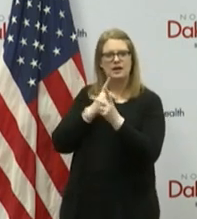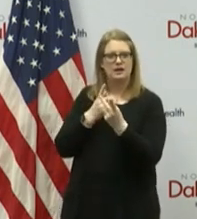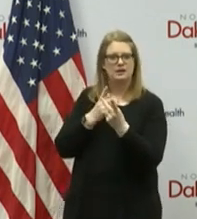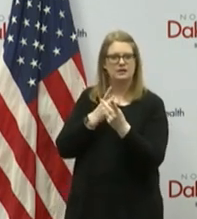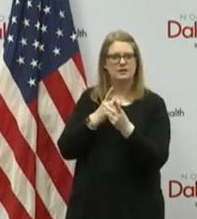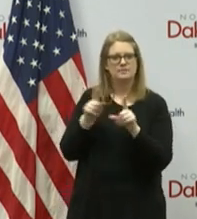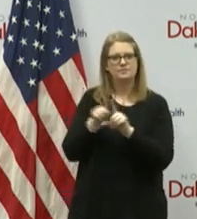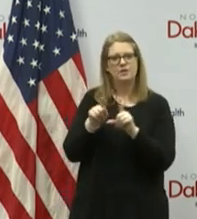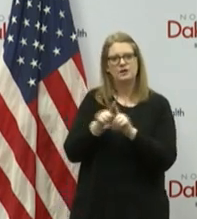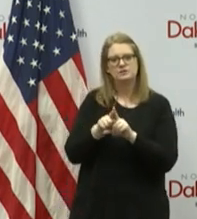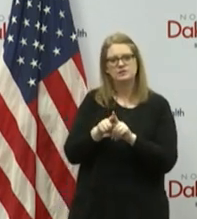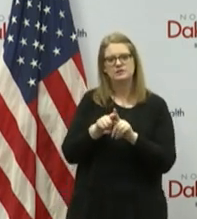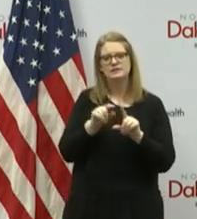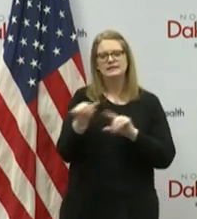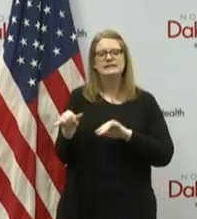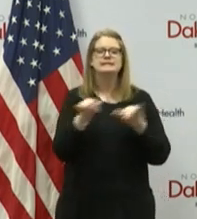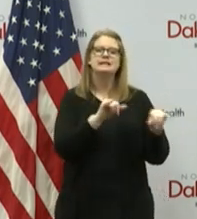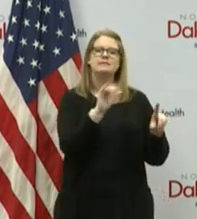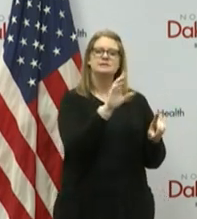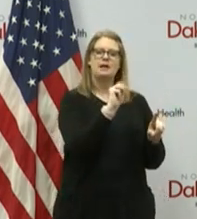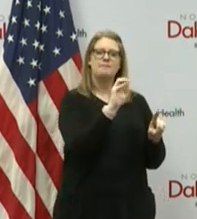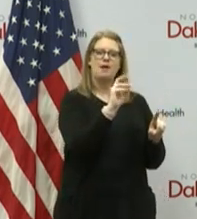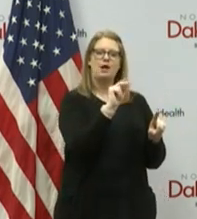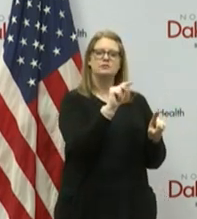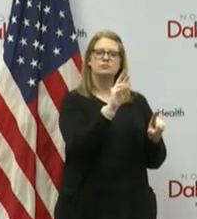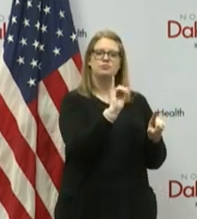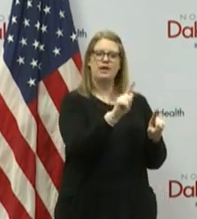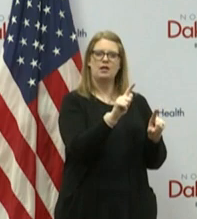THERE AS PART OF THE RAPID RESPONSE TESTING.